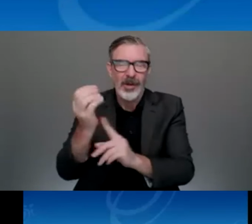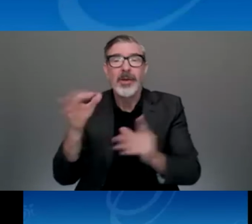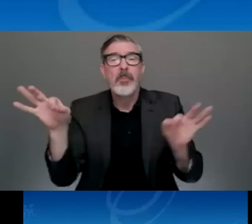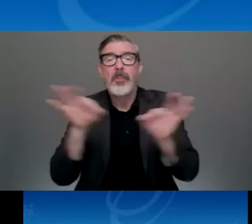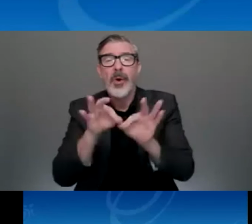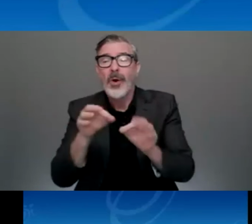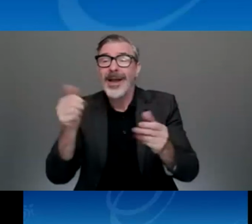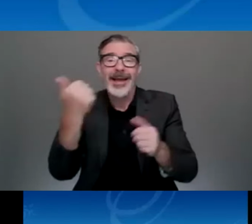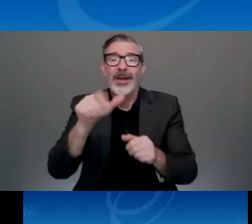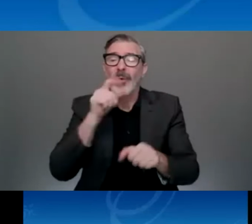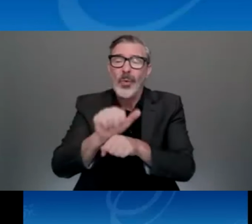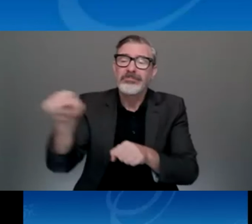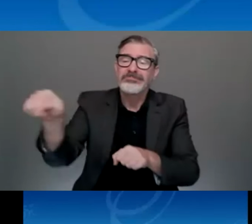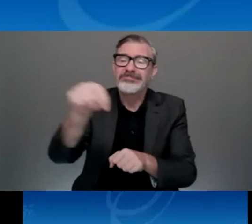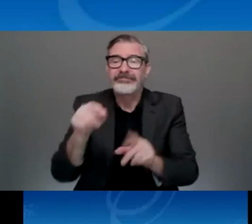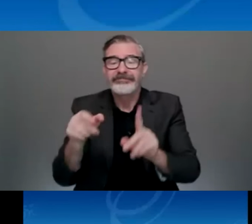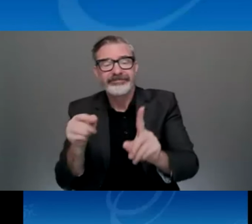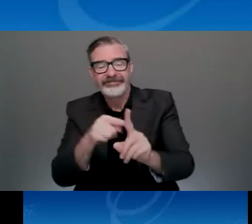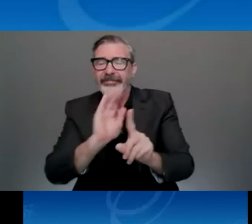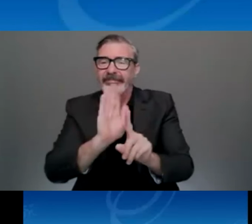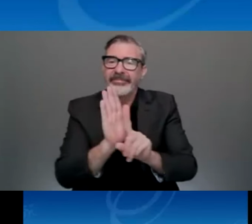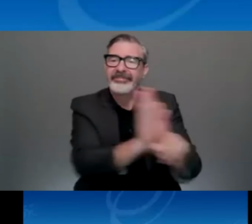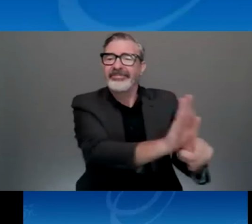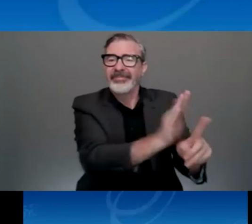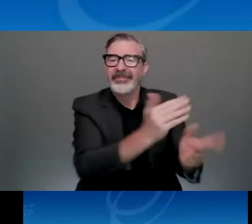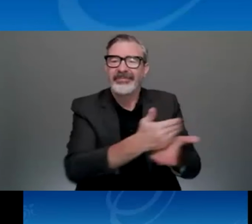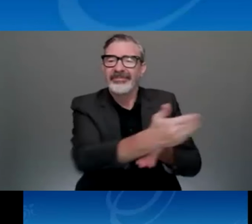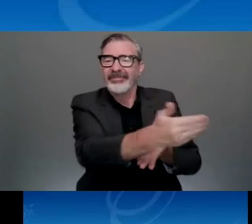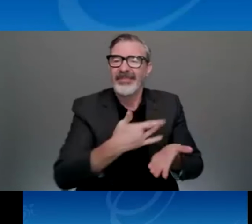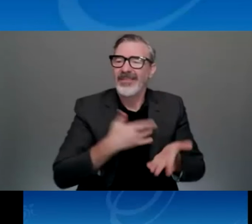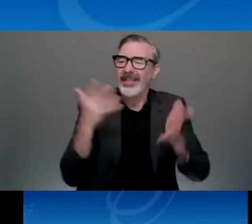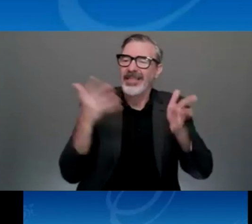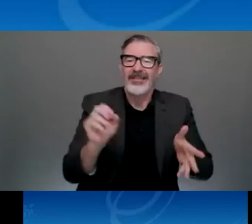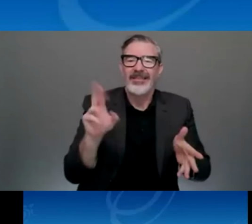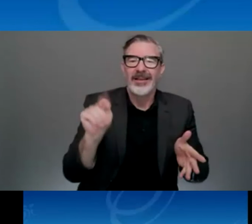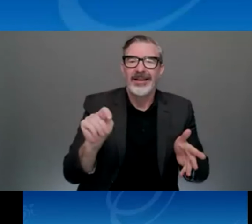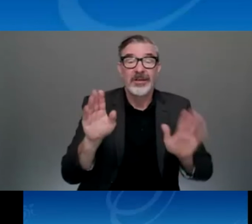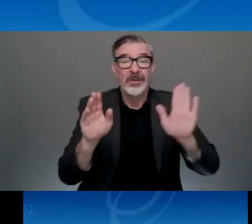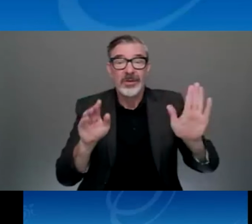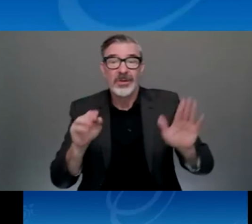So I thought about this question in three different ways. So personally, for me, I identify as someone without a disability,